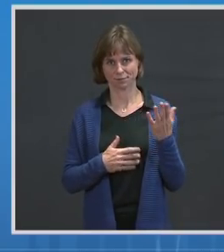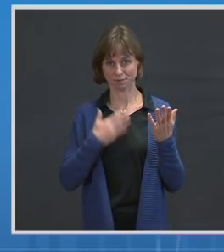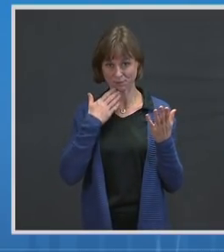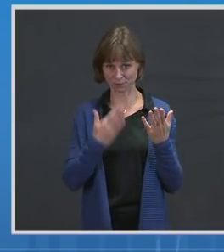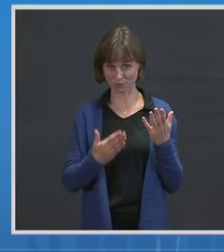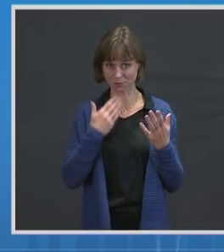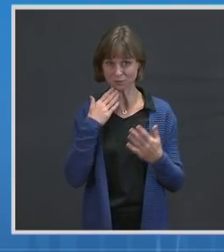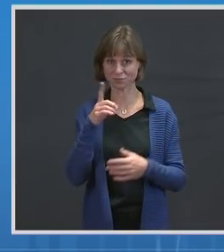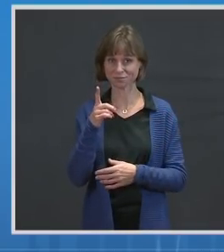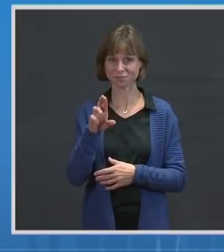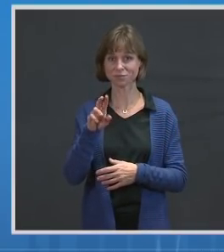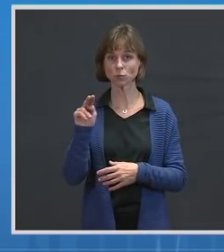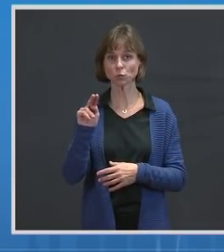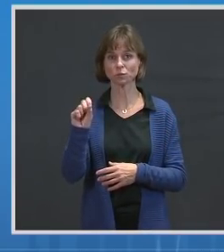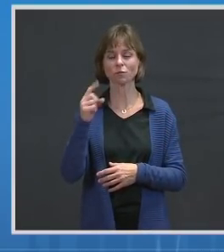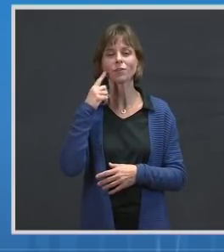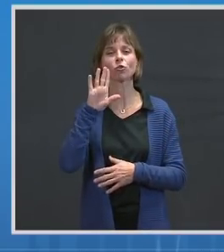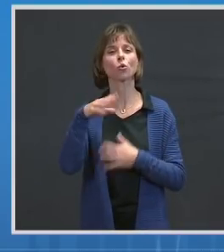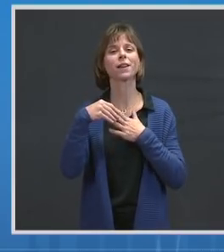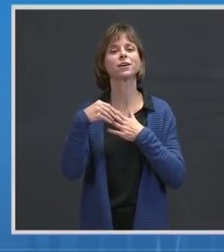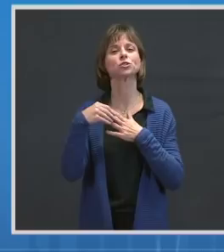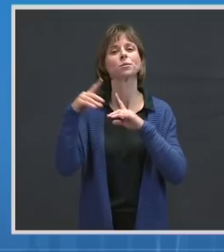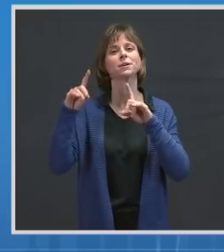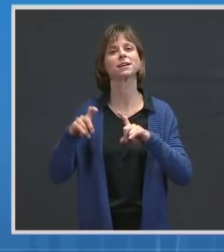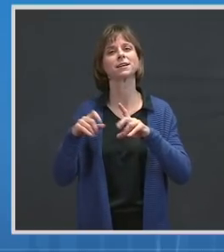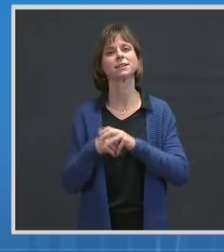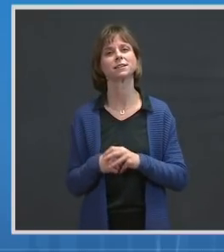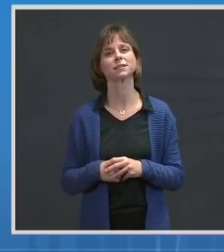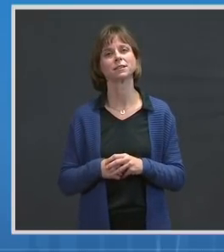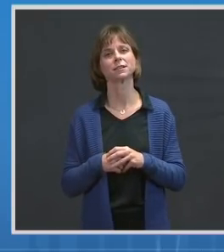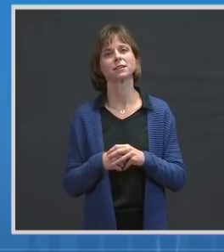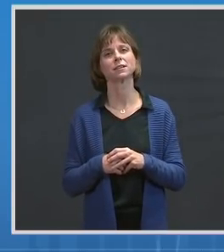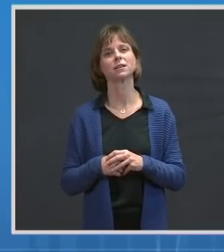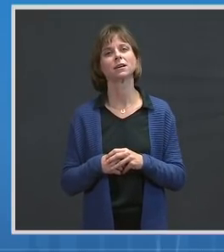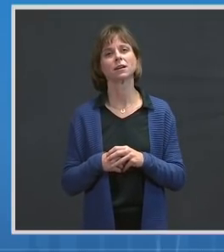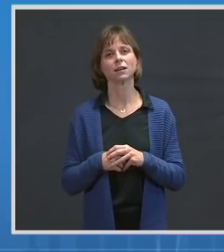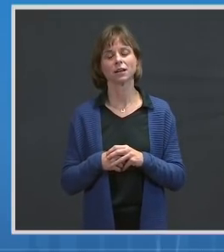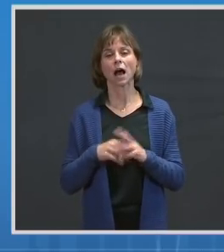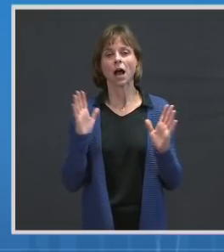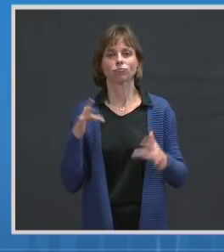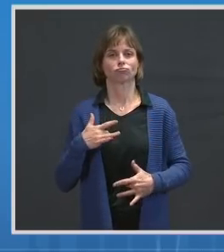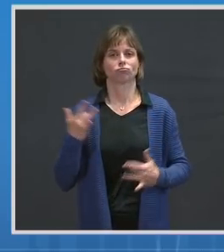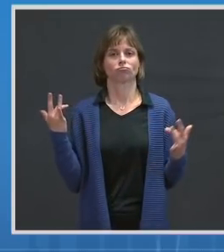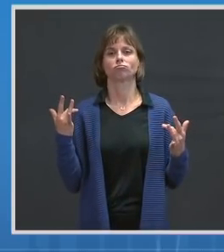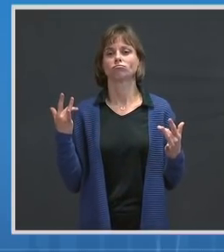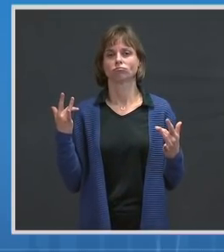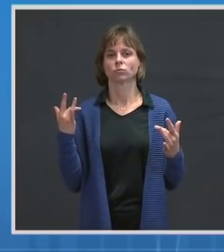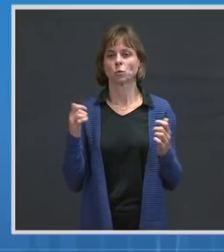for your leadership on testing, on equity, and on so much more. I'm really delighted to be here with you today.